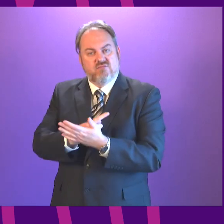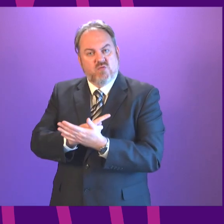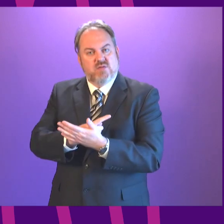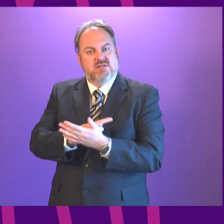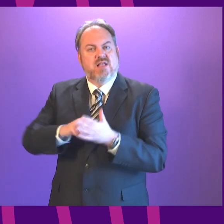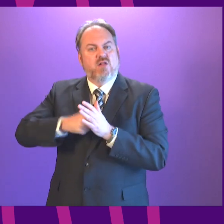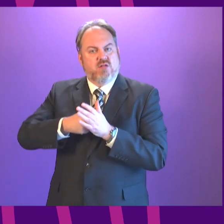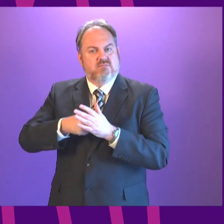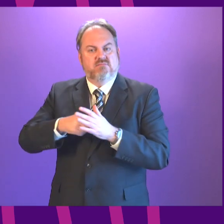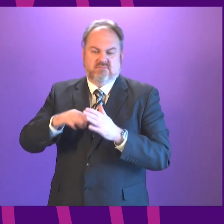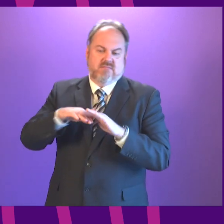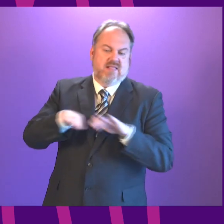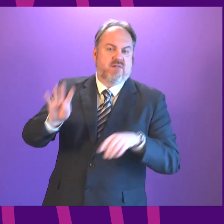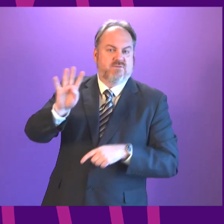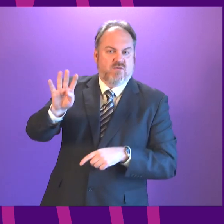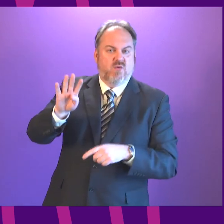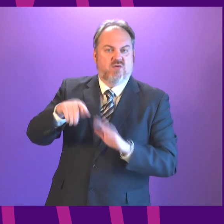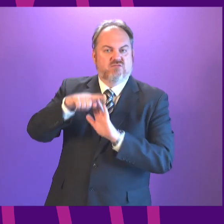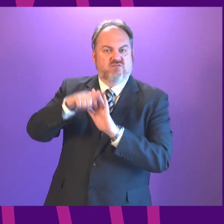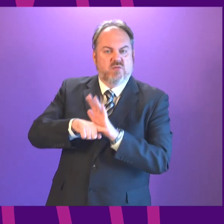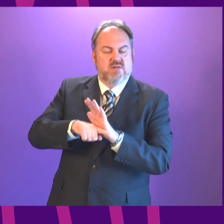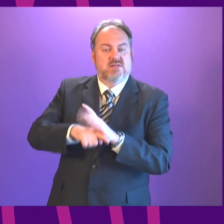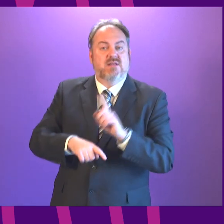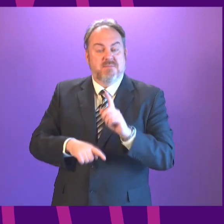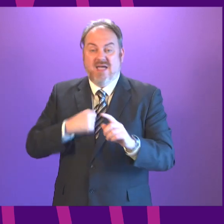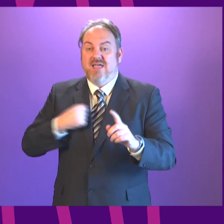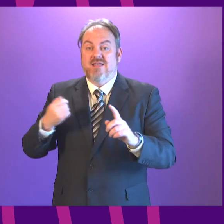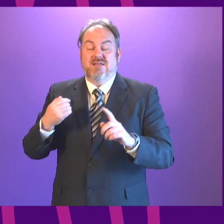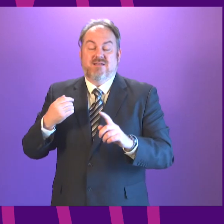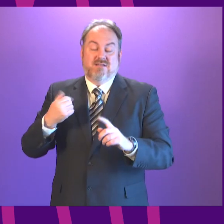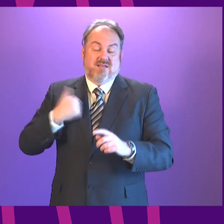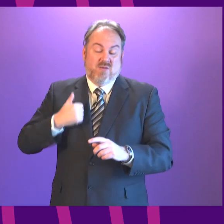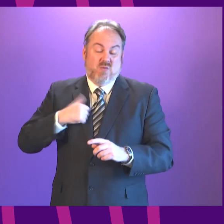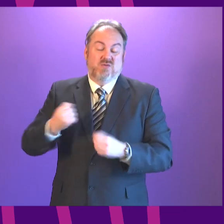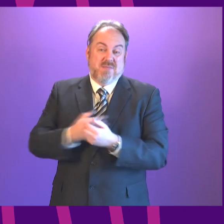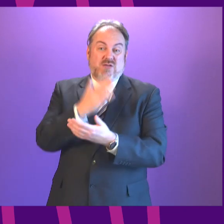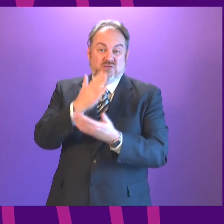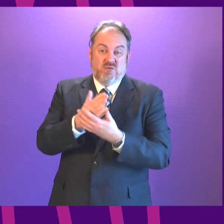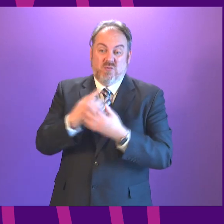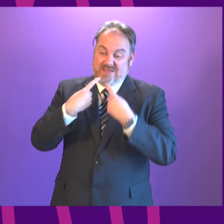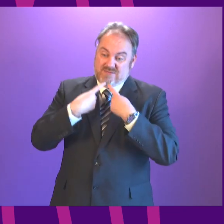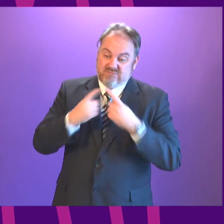I want to give people as much clarity as possible. However, although I understand the desire